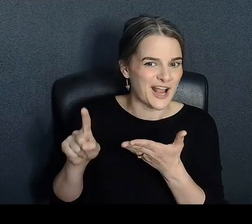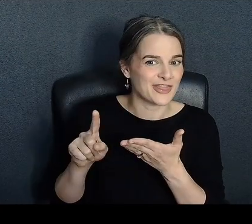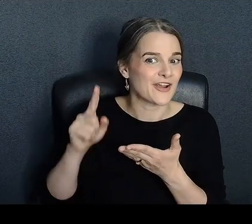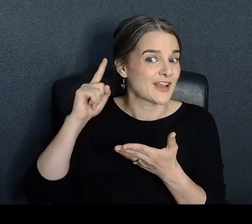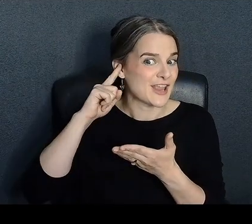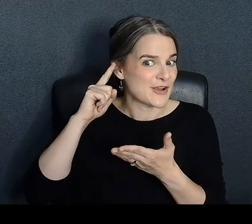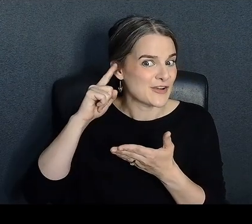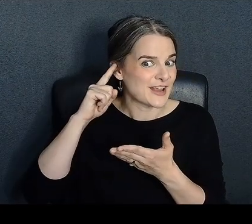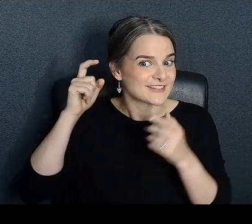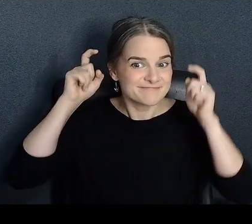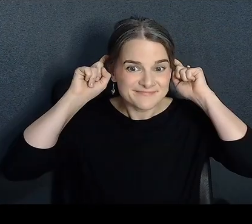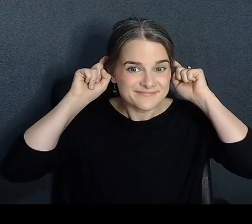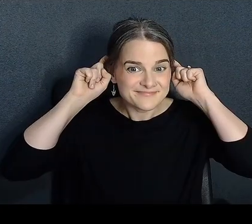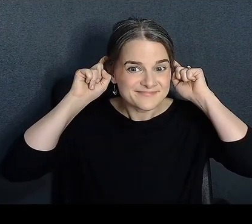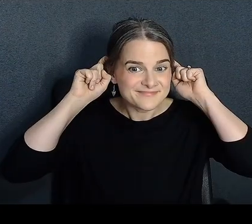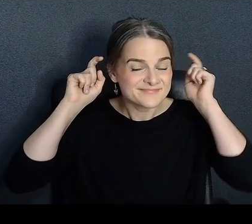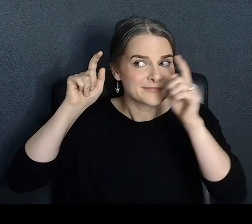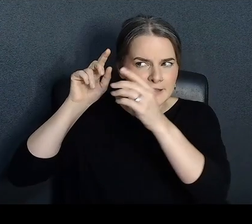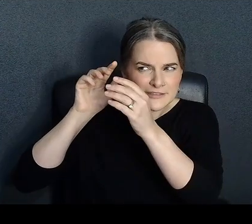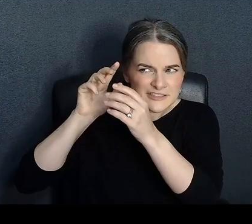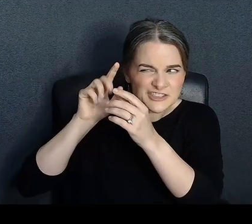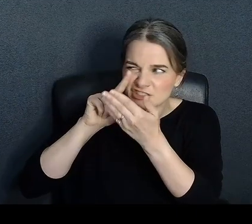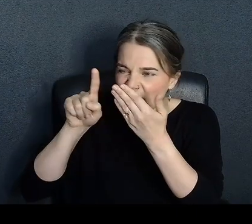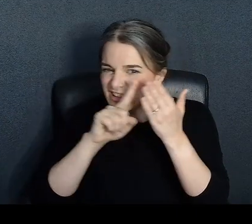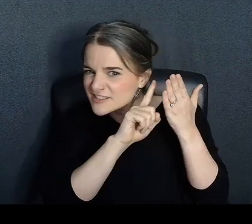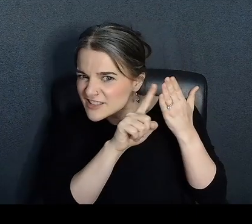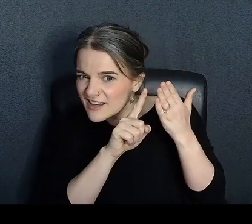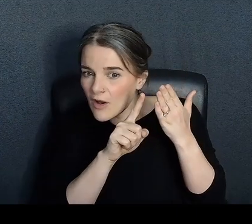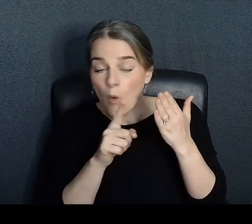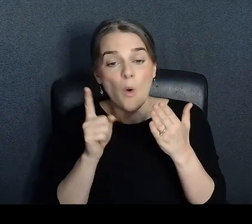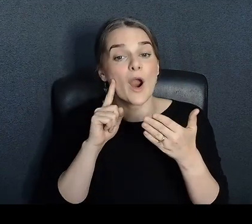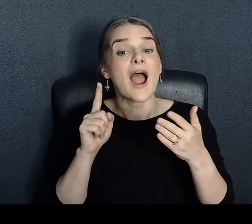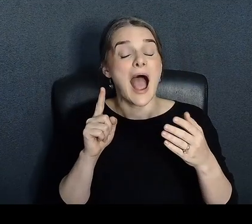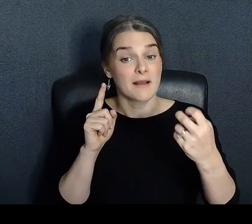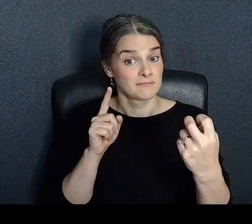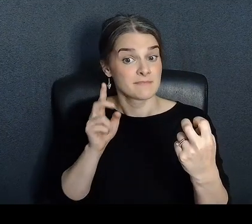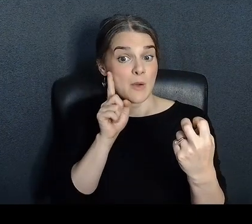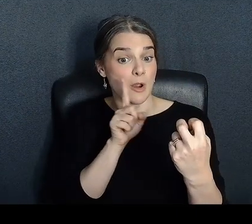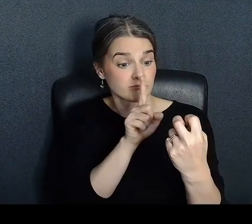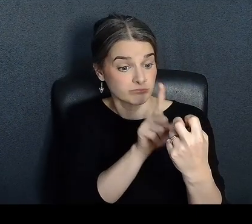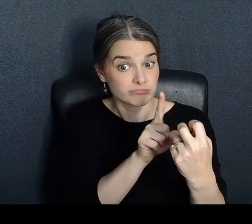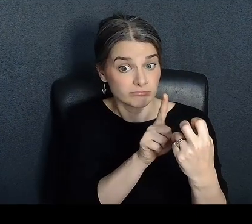and they would be wide awake again. So that's an important tell.